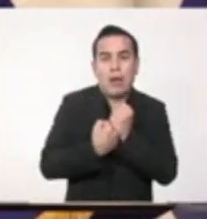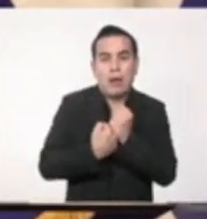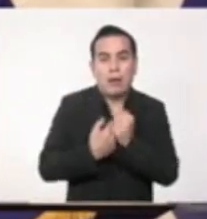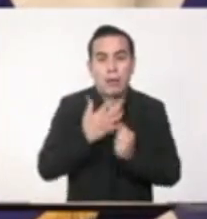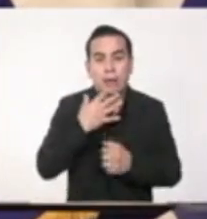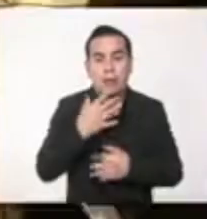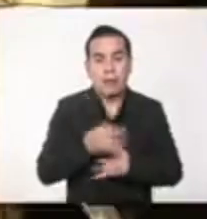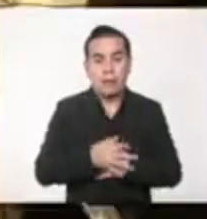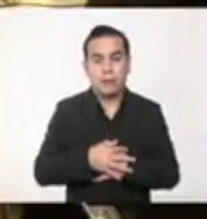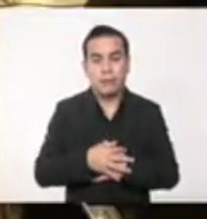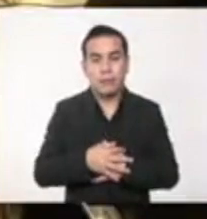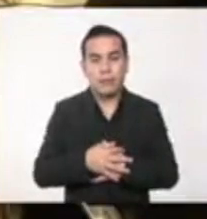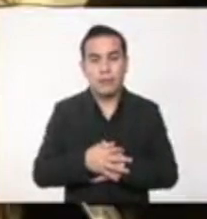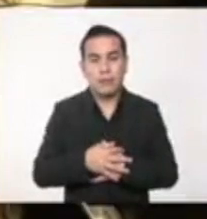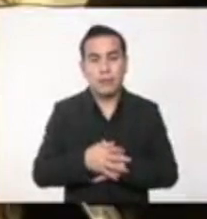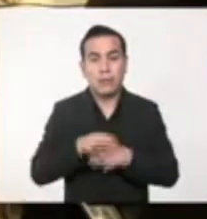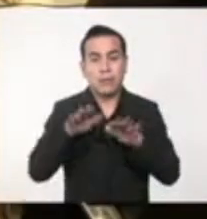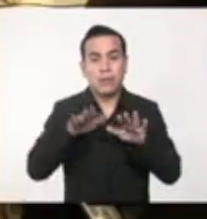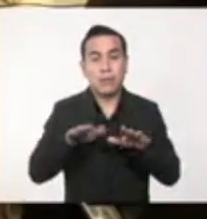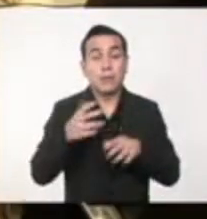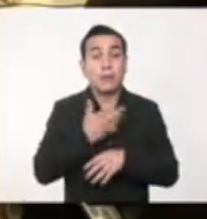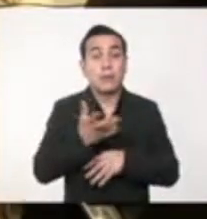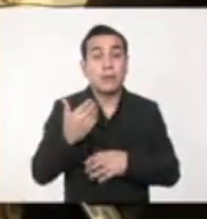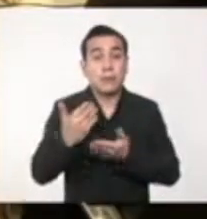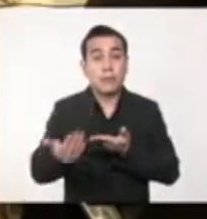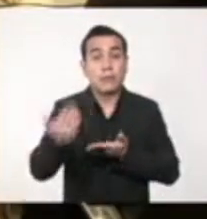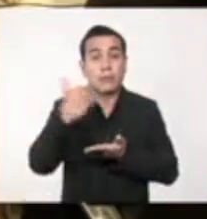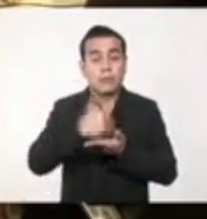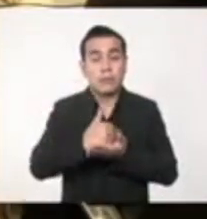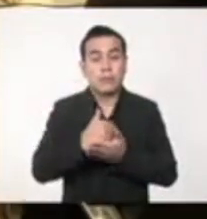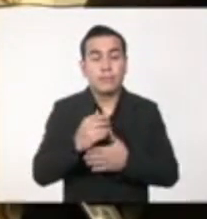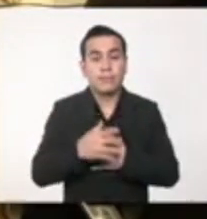Well, thank you very much for coming.